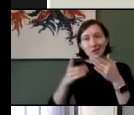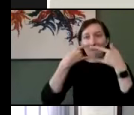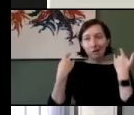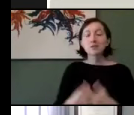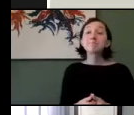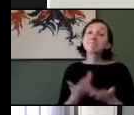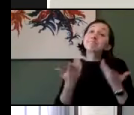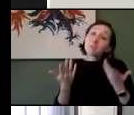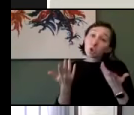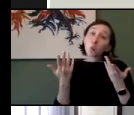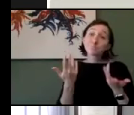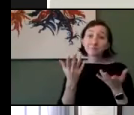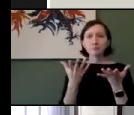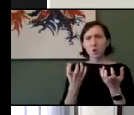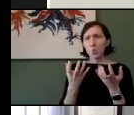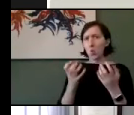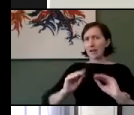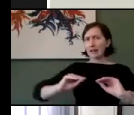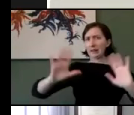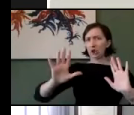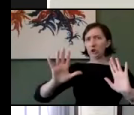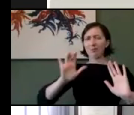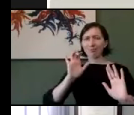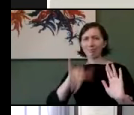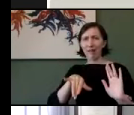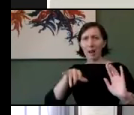So we wanted to clear up that misconception.